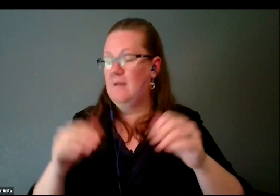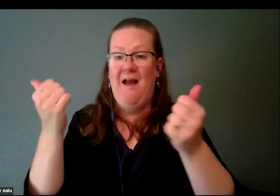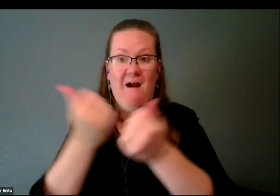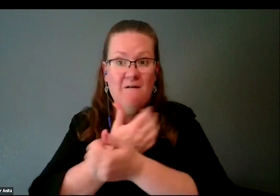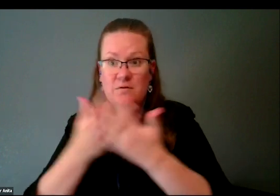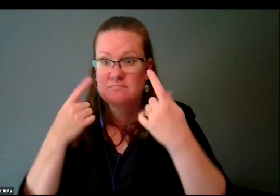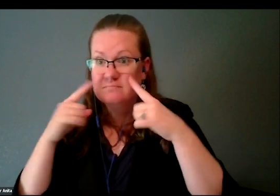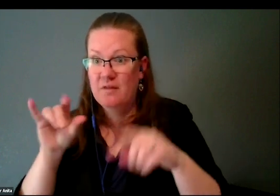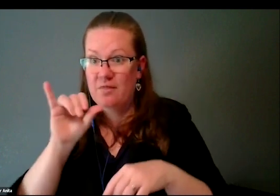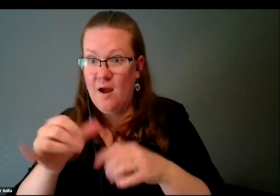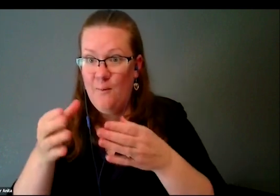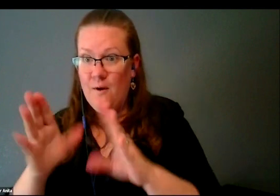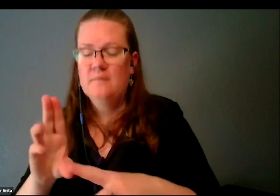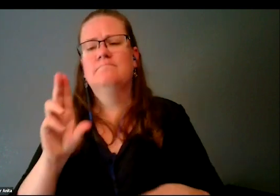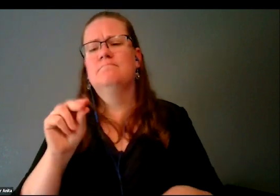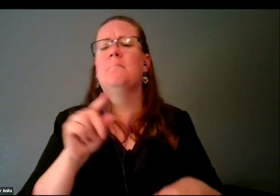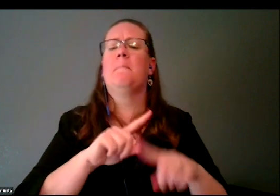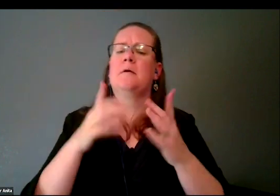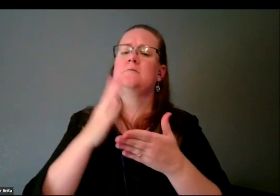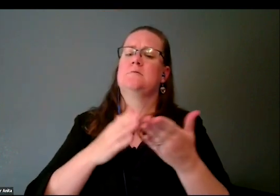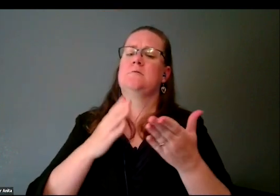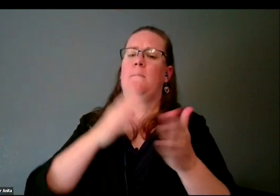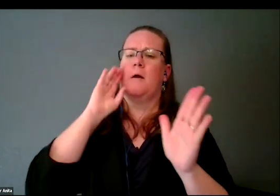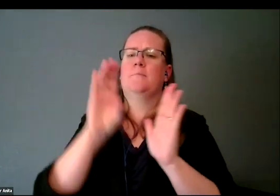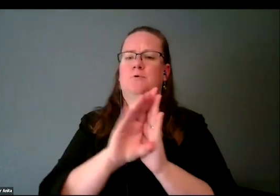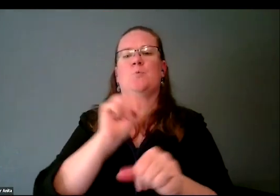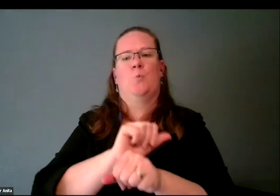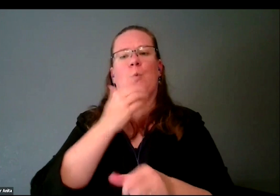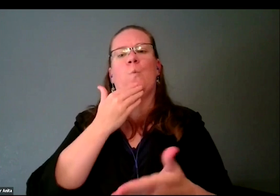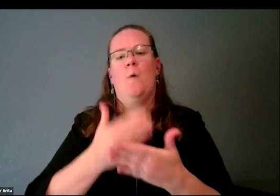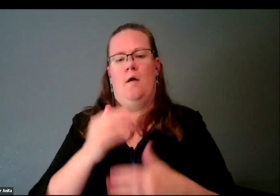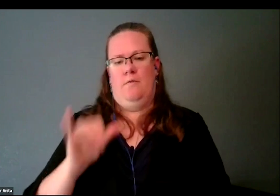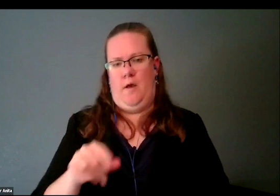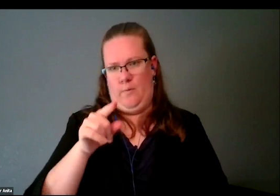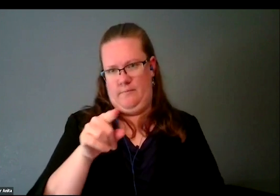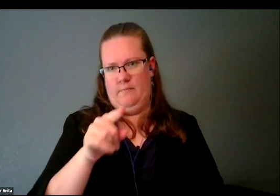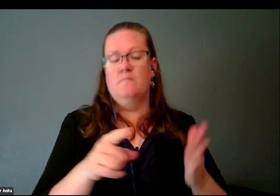but some images do work really well. A lot of times I end up augmenting these.